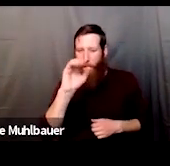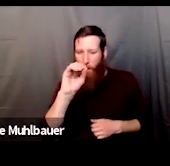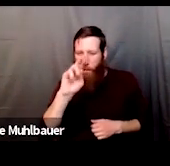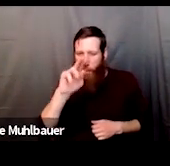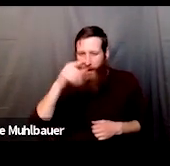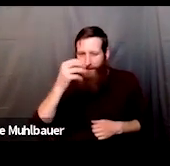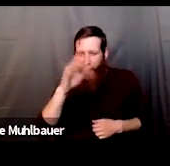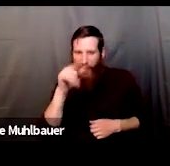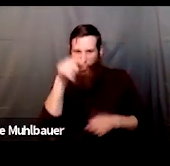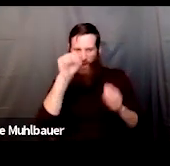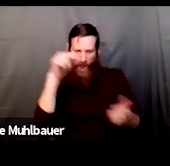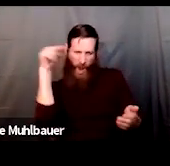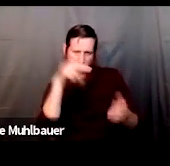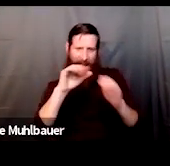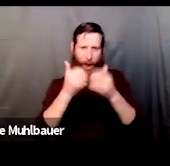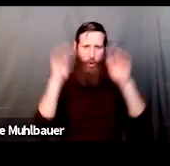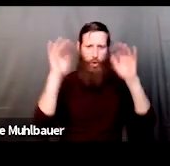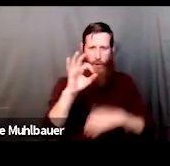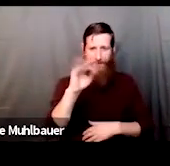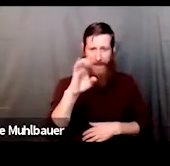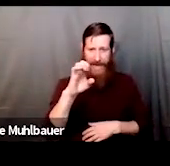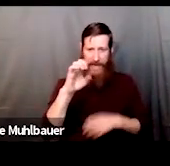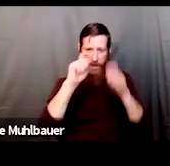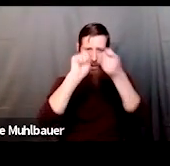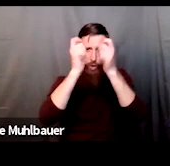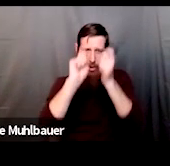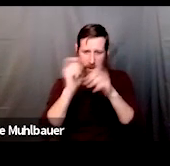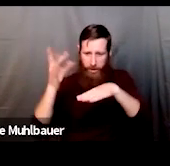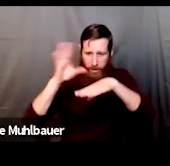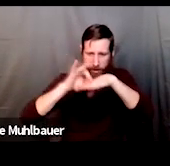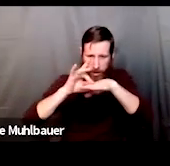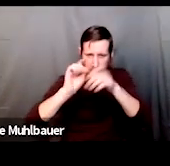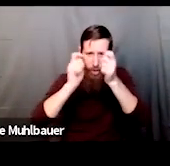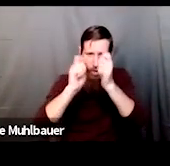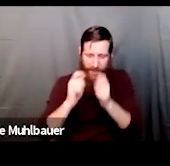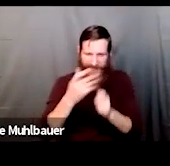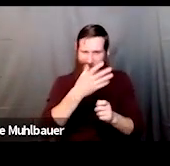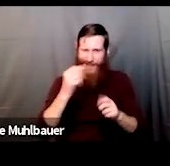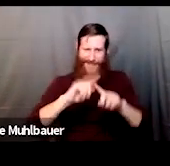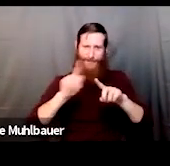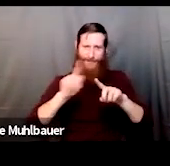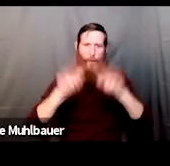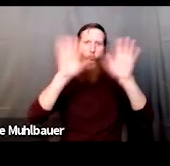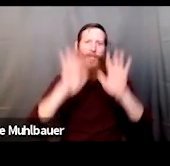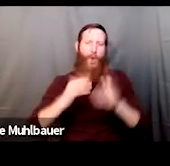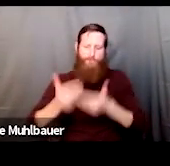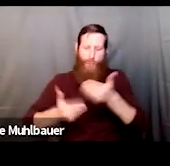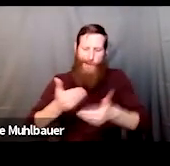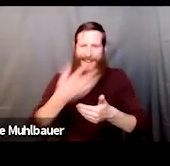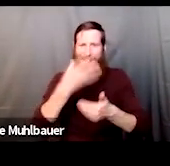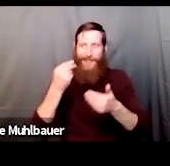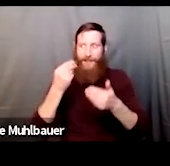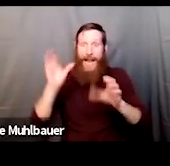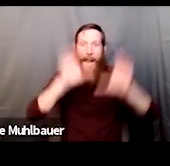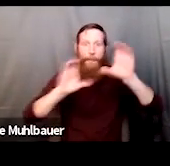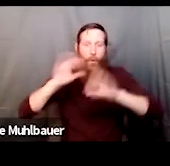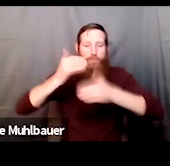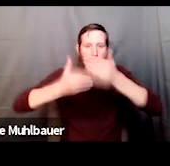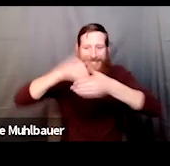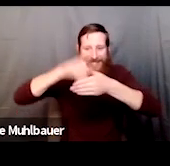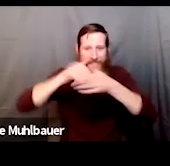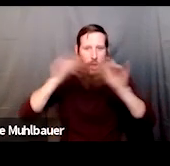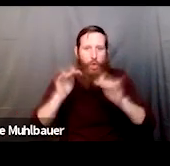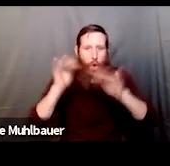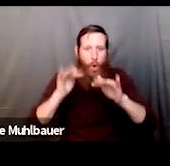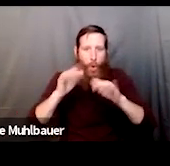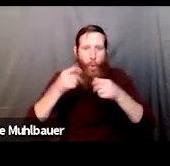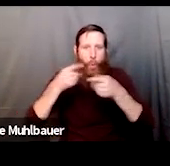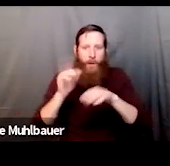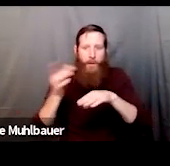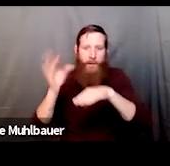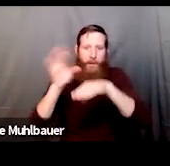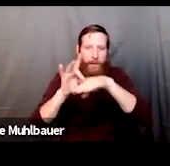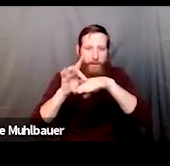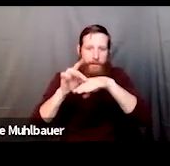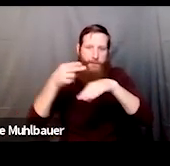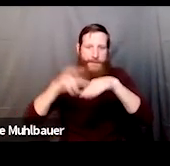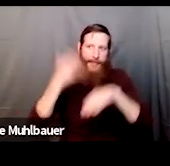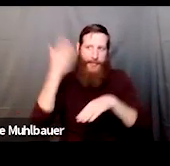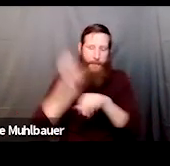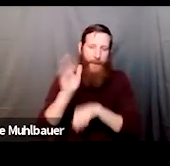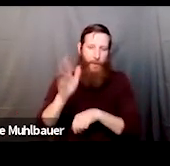change after the flakes fall out of the sky and land on the snow, and all the various weather and chemical processes that happen to the snow when it is sitting out there in the mountains